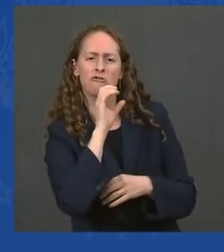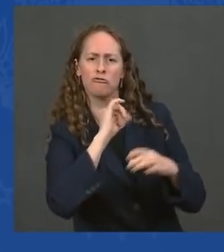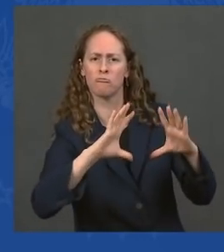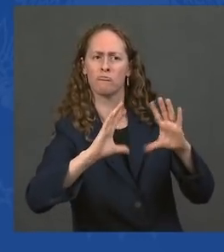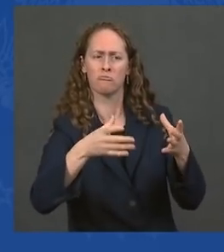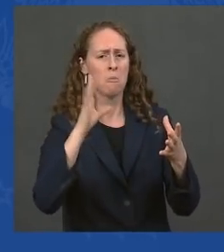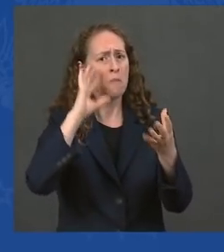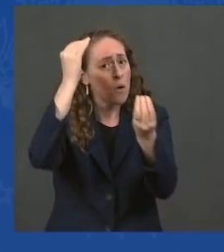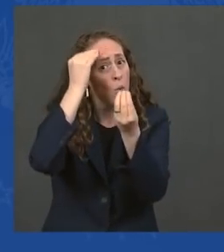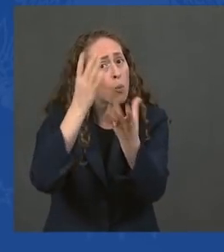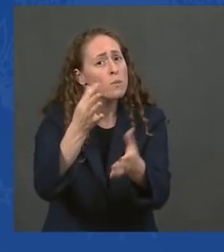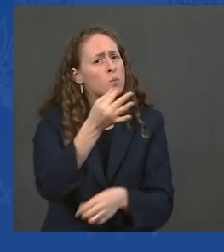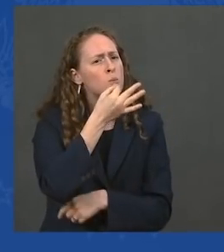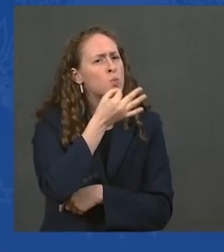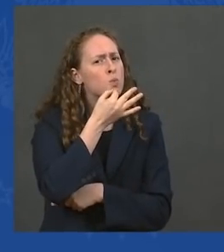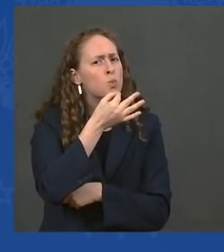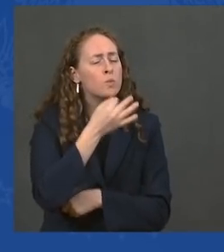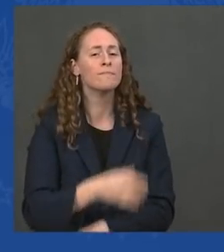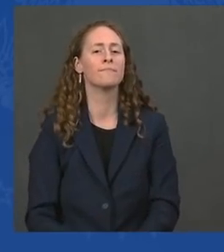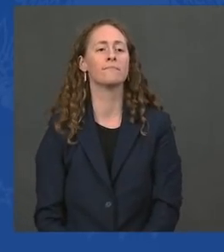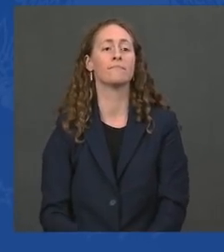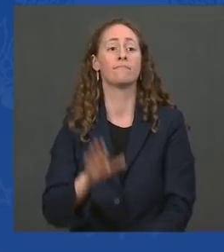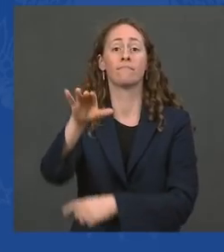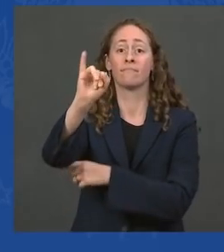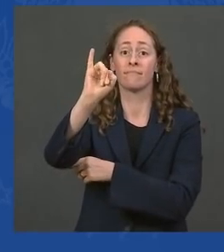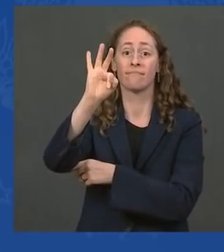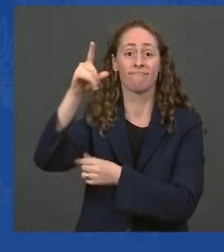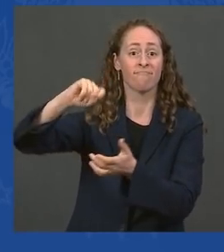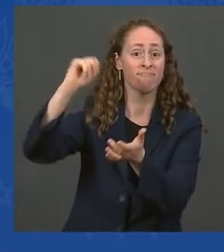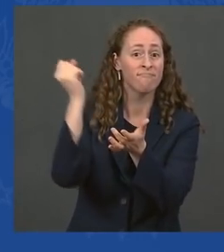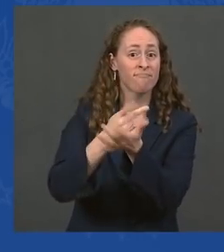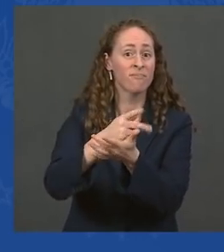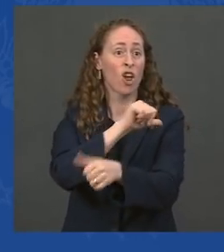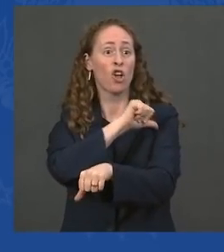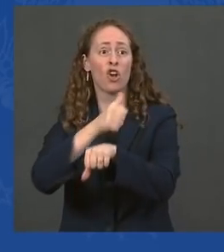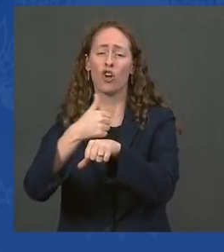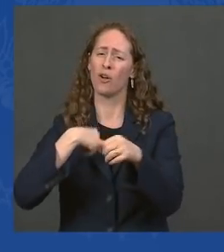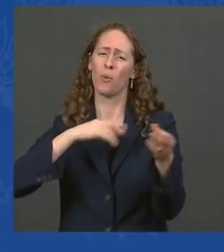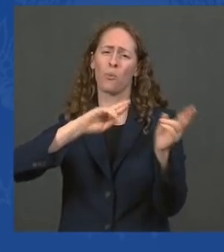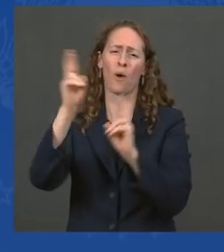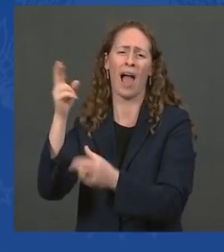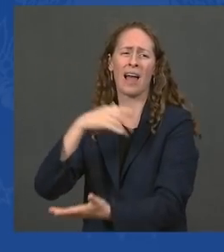If authorized, we are ready. We have purchased enough vaccines for all children